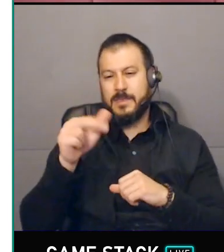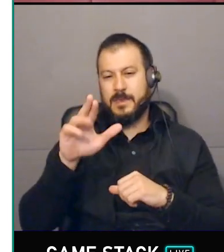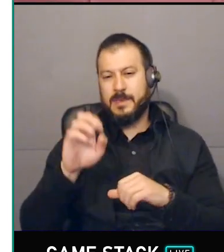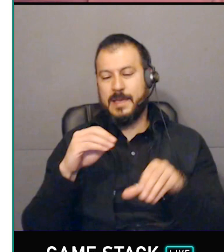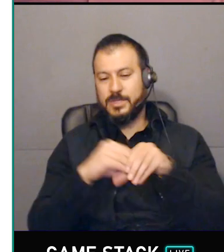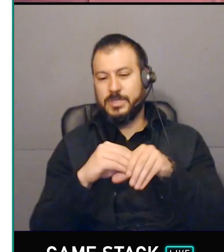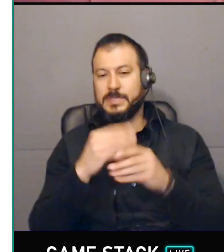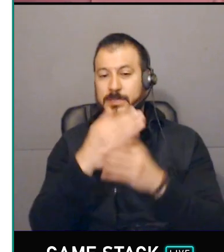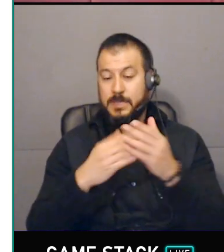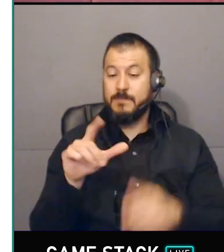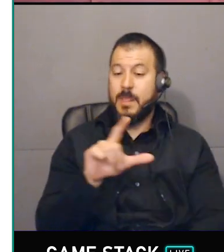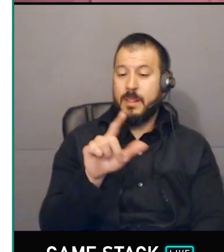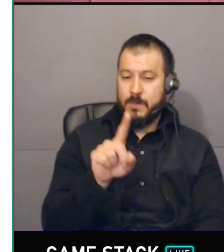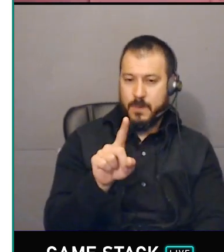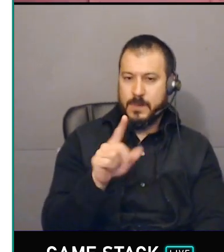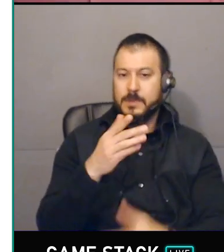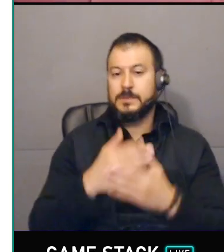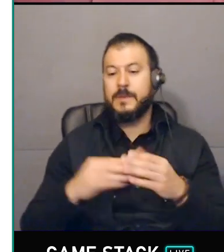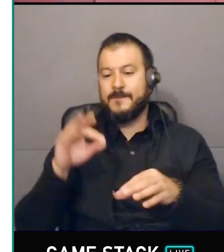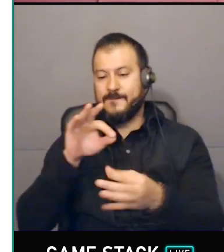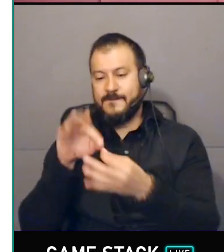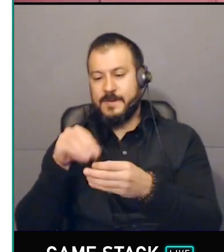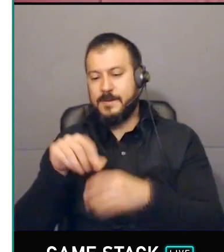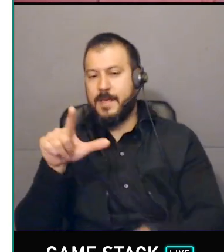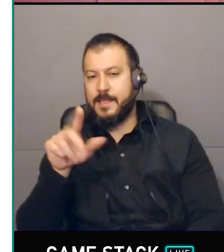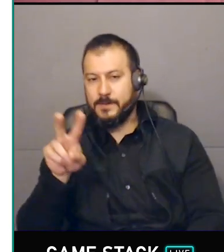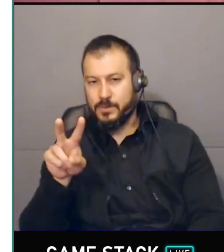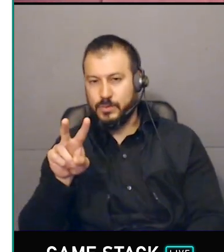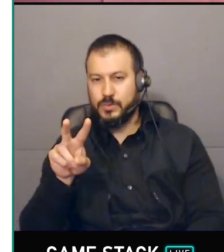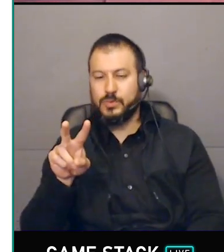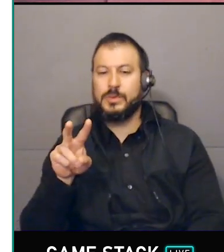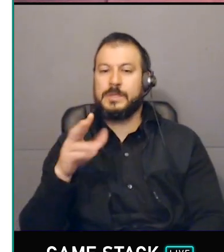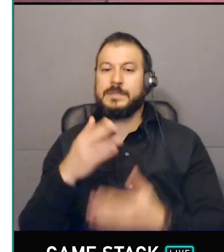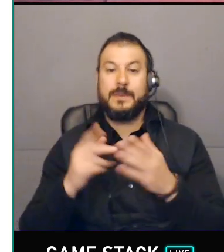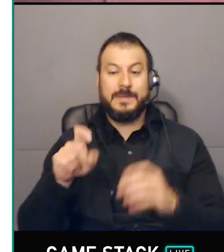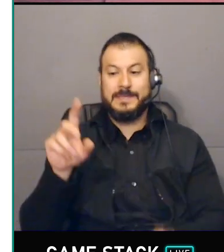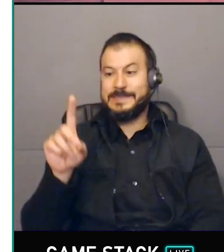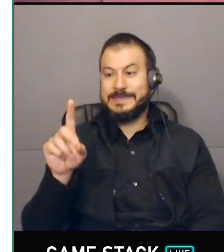Some scenes fit into L2, some scenes you need to go to DRAM for almost every axis,